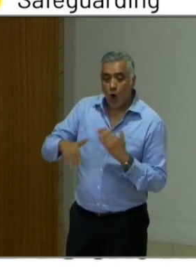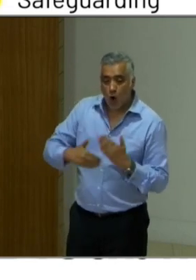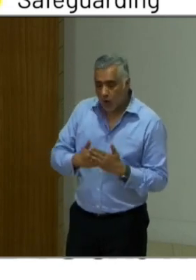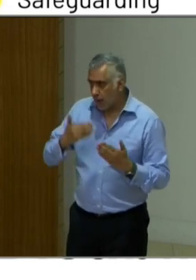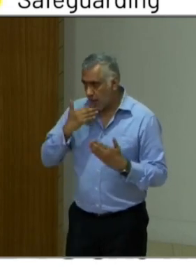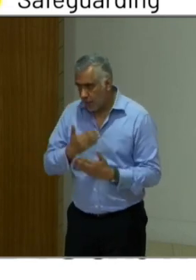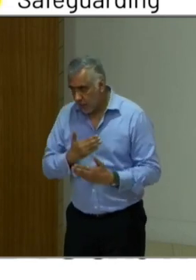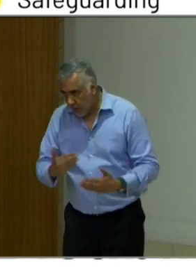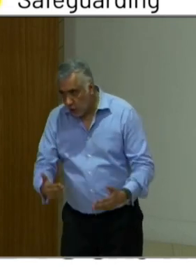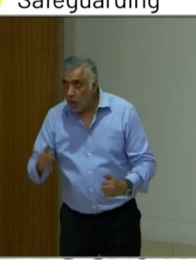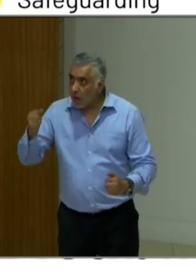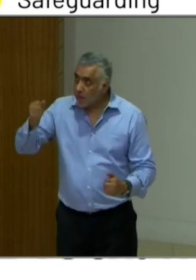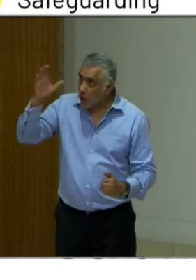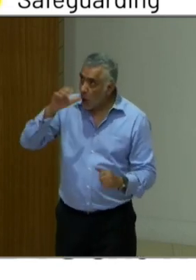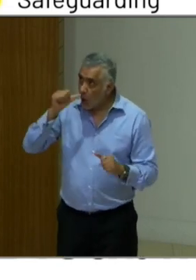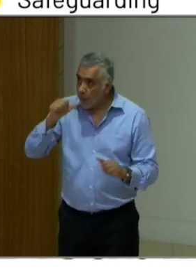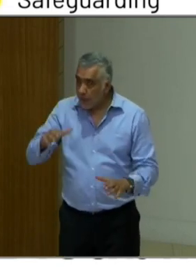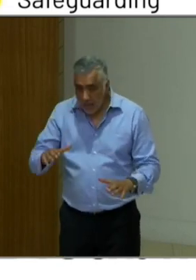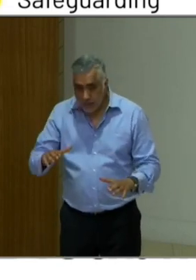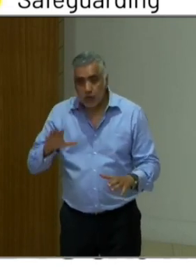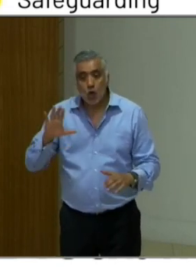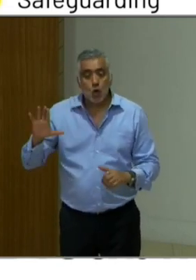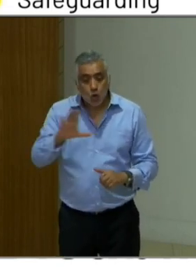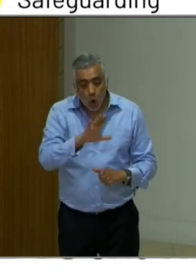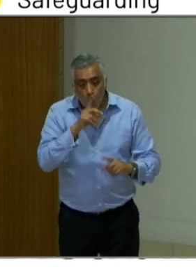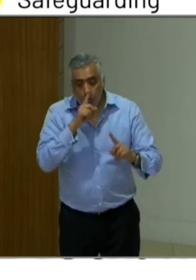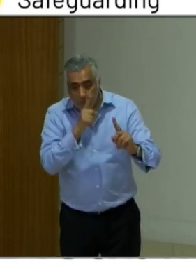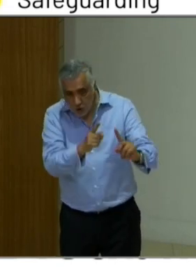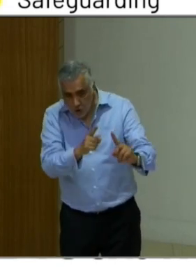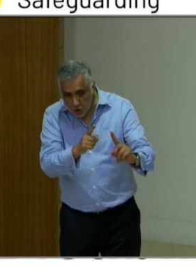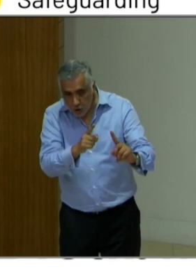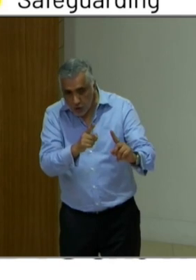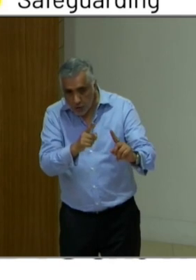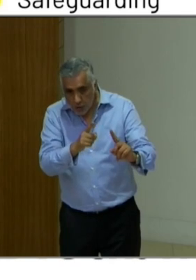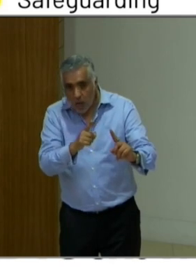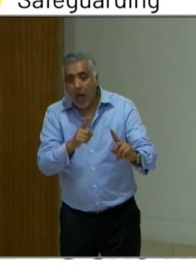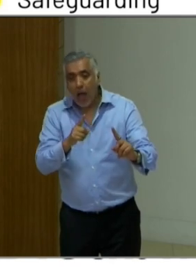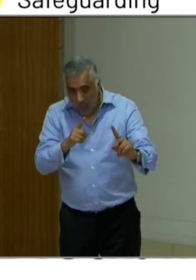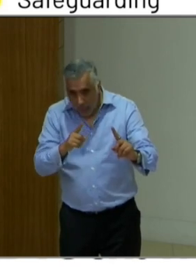Thank you and may God bless your mission and the days of this work.